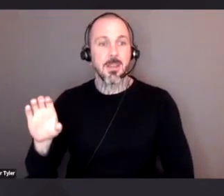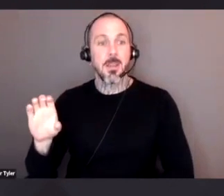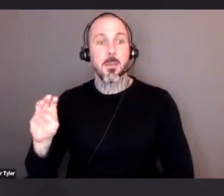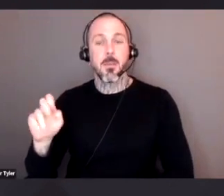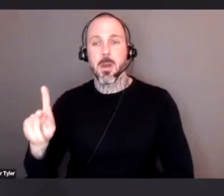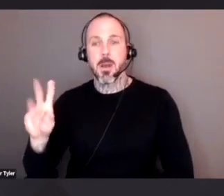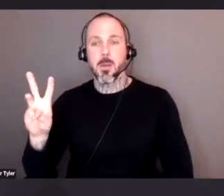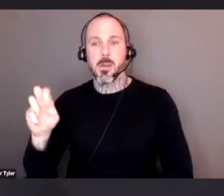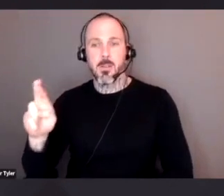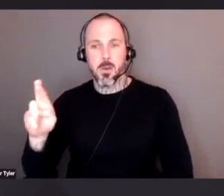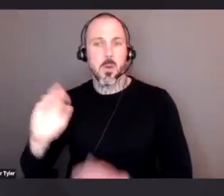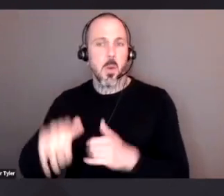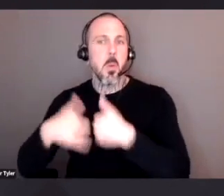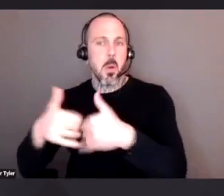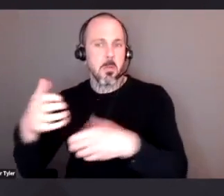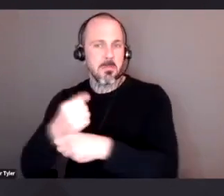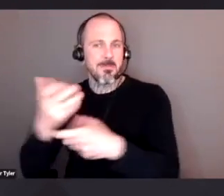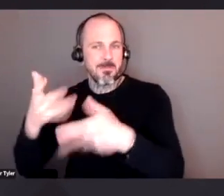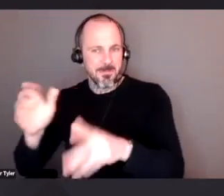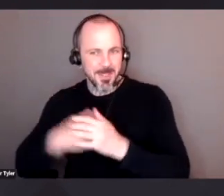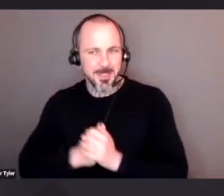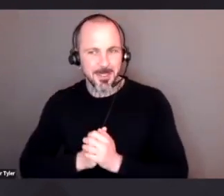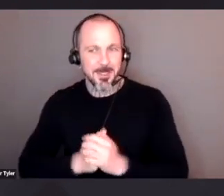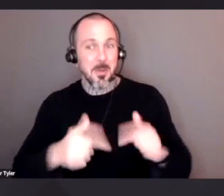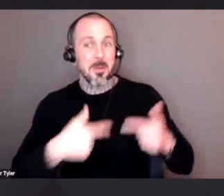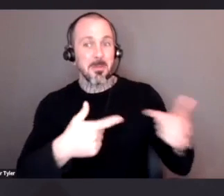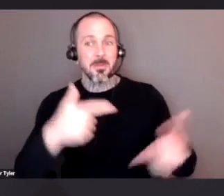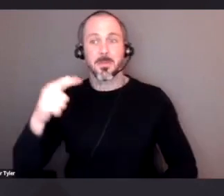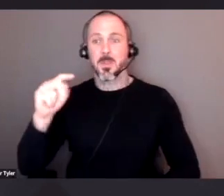to explore promising practices in inclusive recruitment.